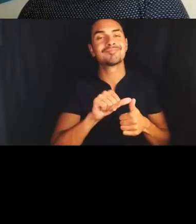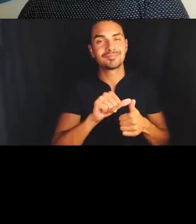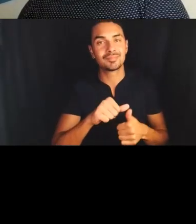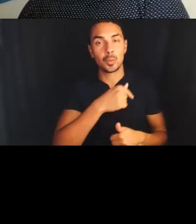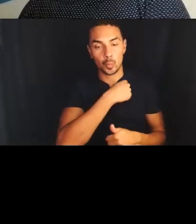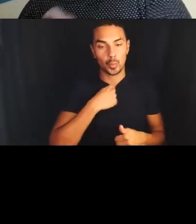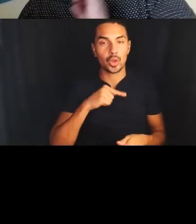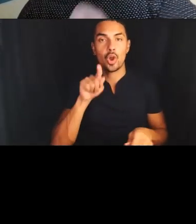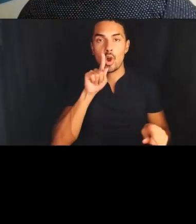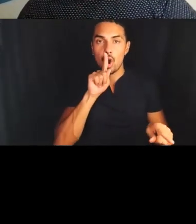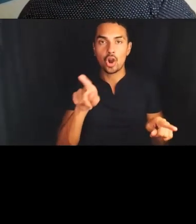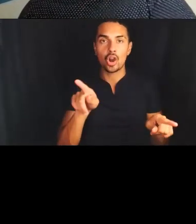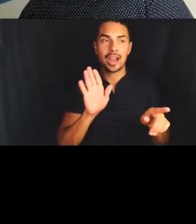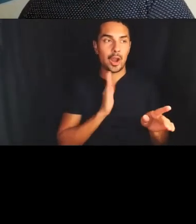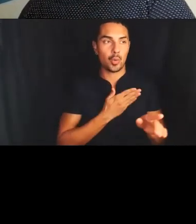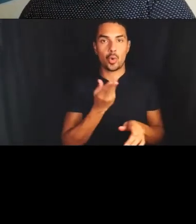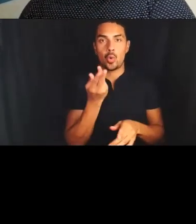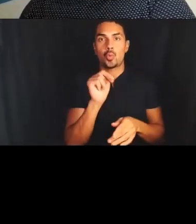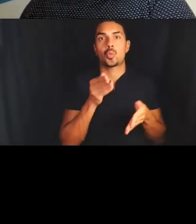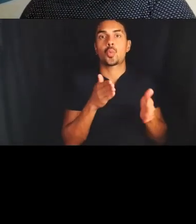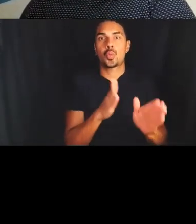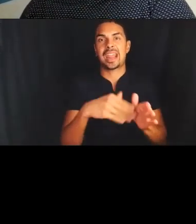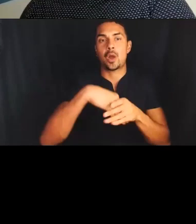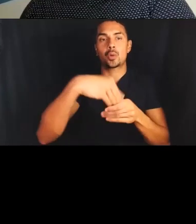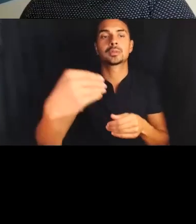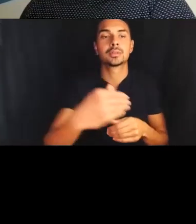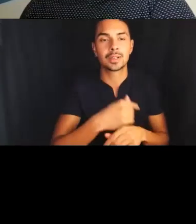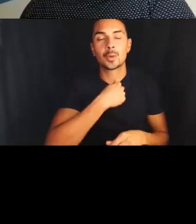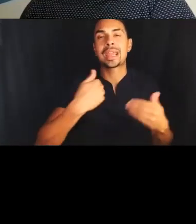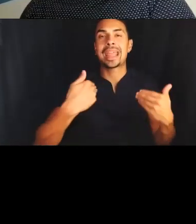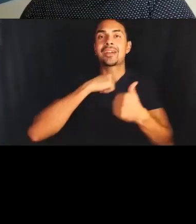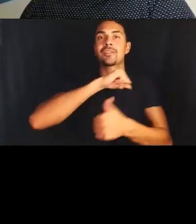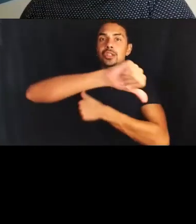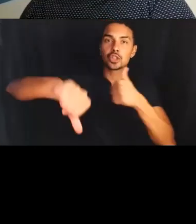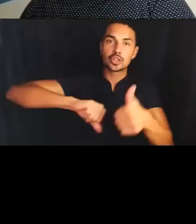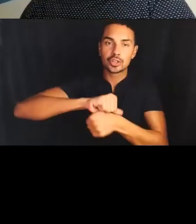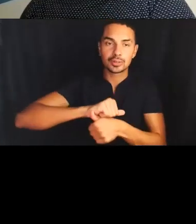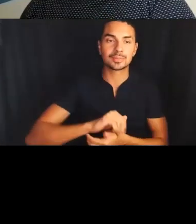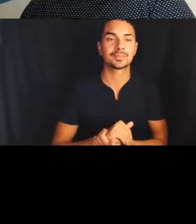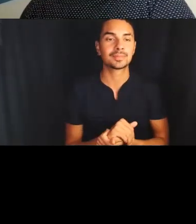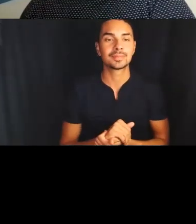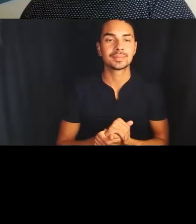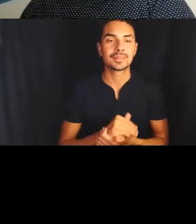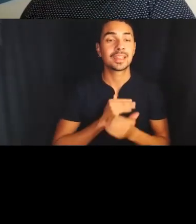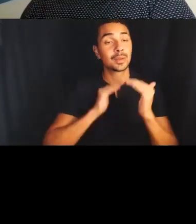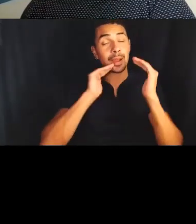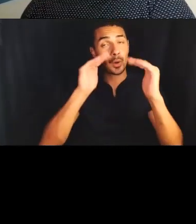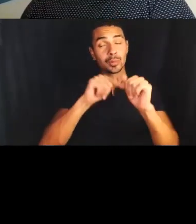and that we at the end of the day always have each other. And it is my hope that we continue to do things."